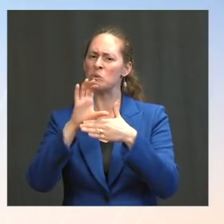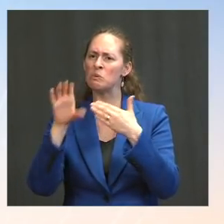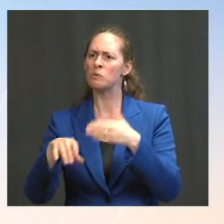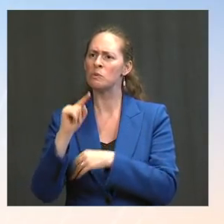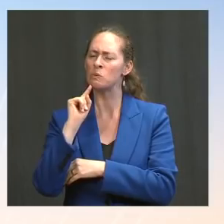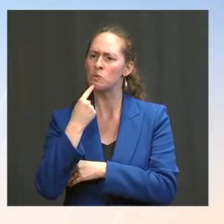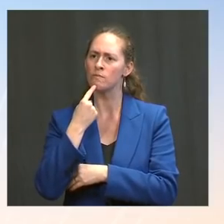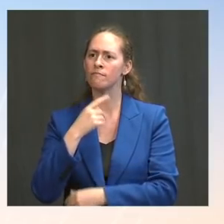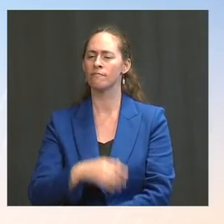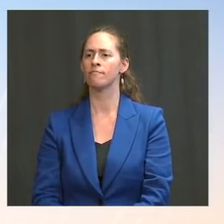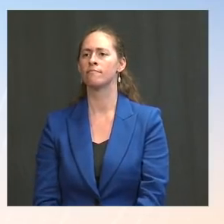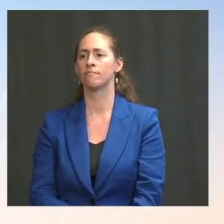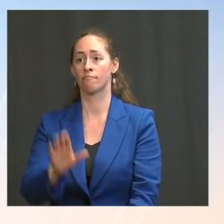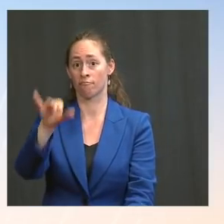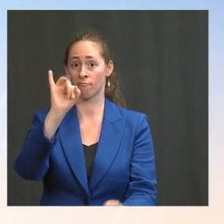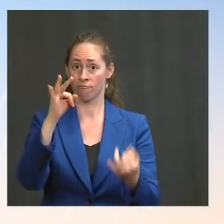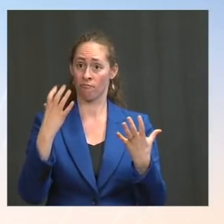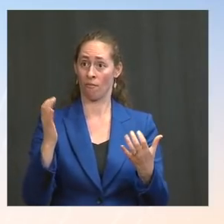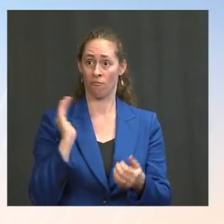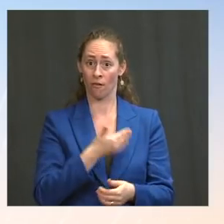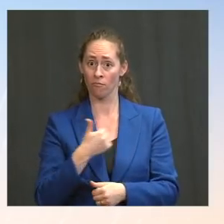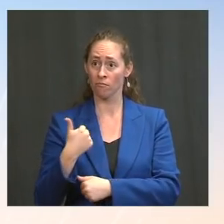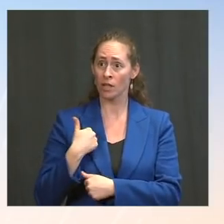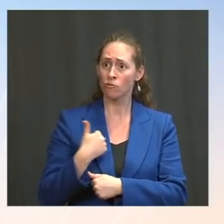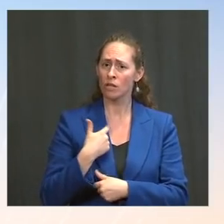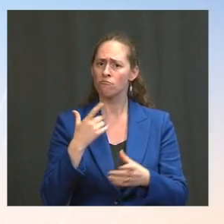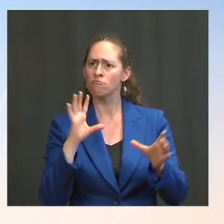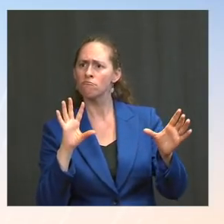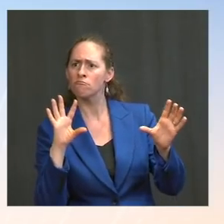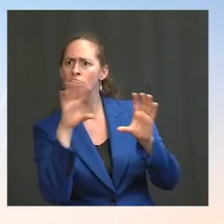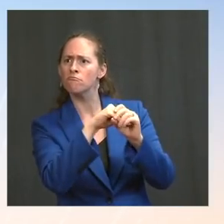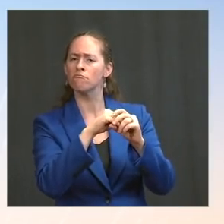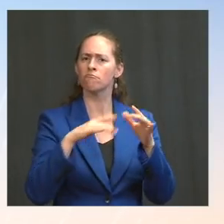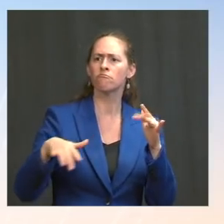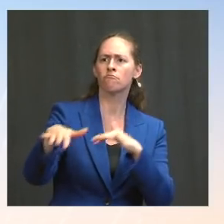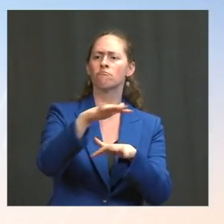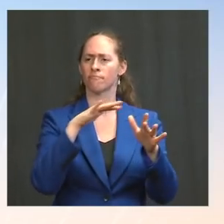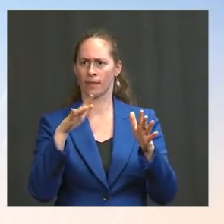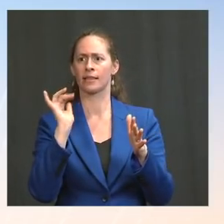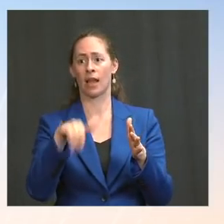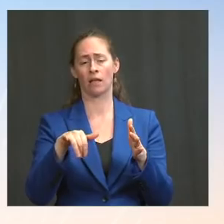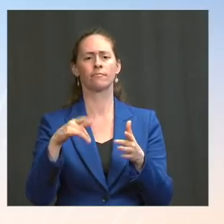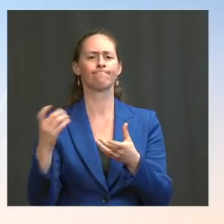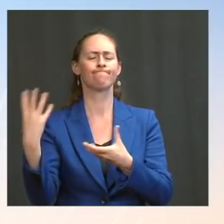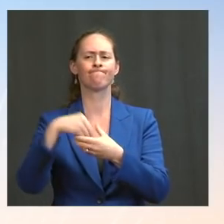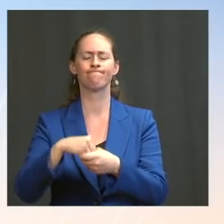and to our national defense. He also noted -- and just to answer your question -- that he looks forward to working with Congress